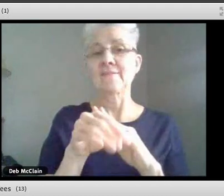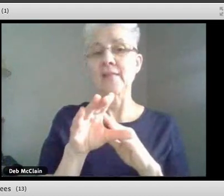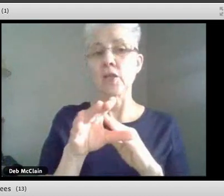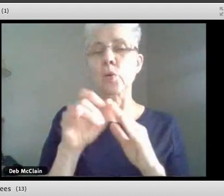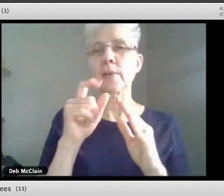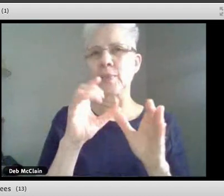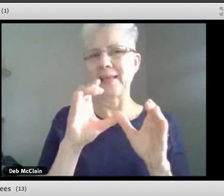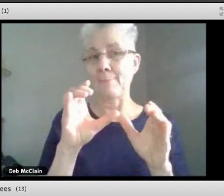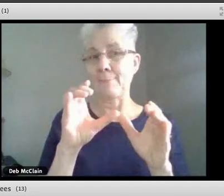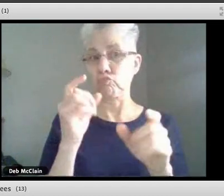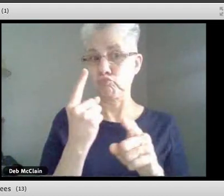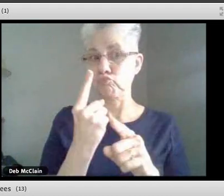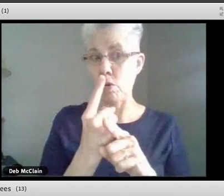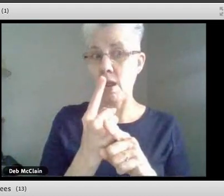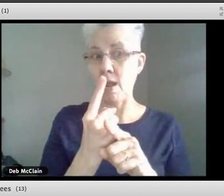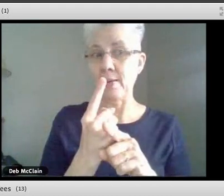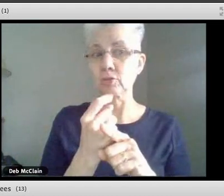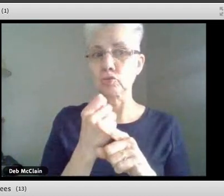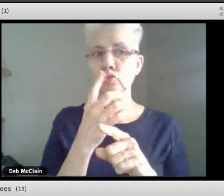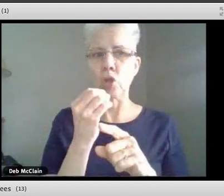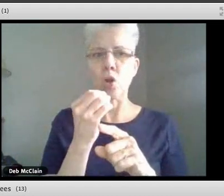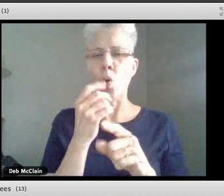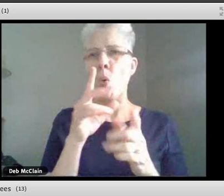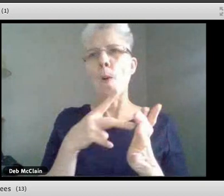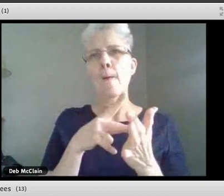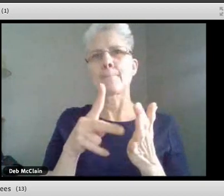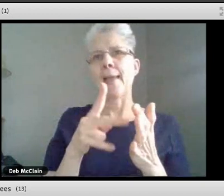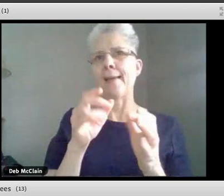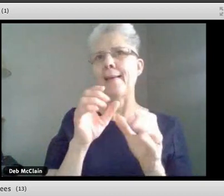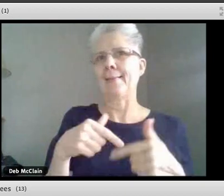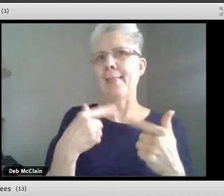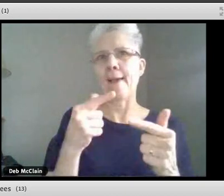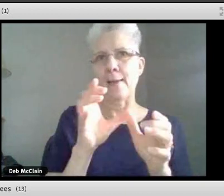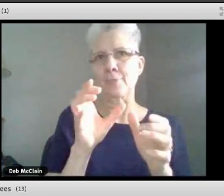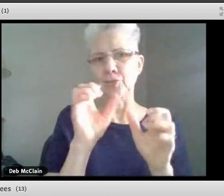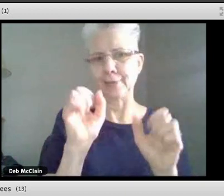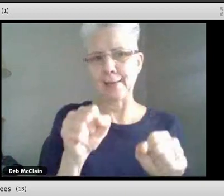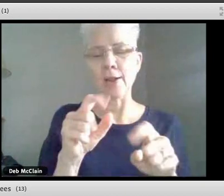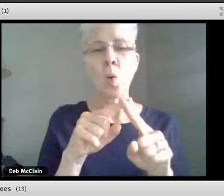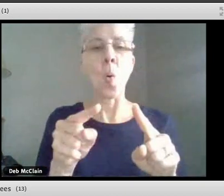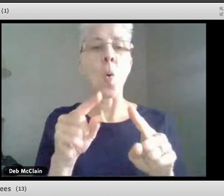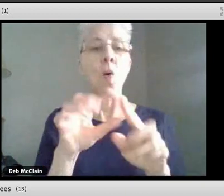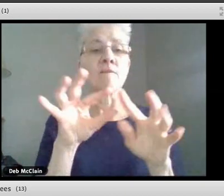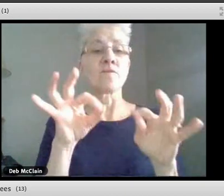or it needs to, you know, maybe have live captioning. Or your forms need to have fields so people know